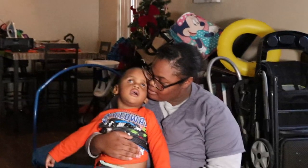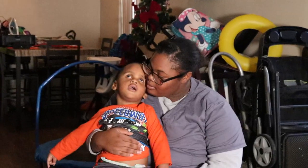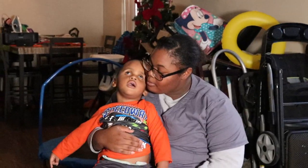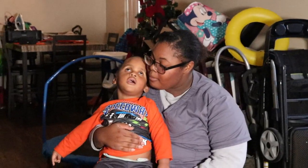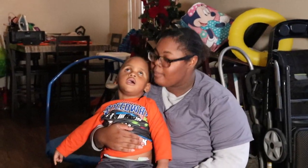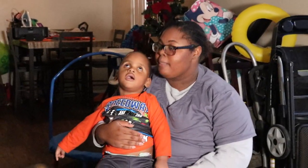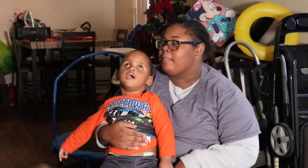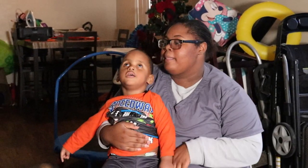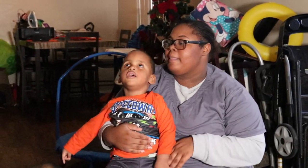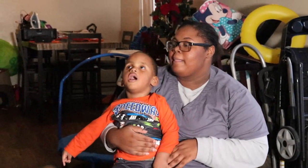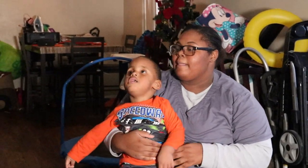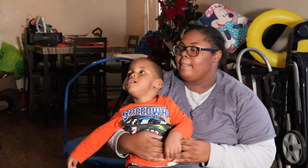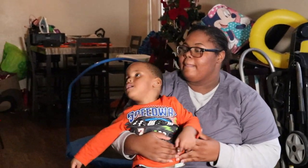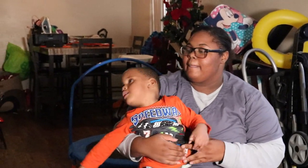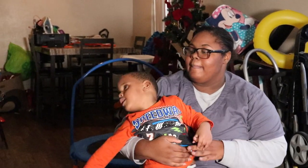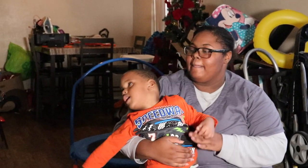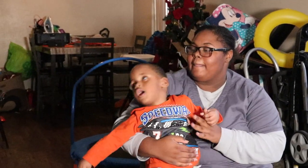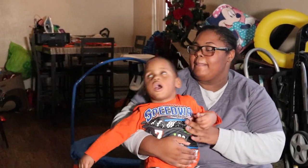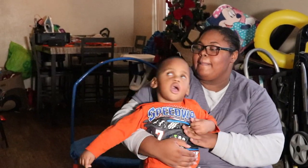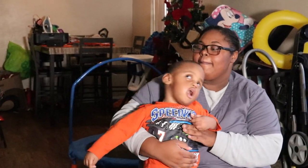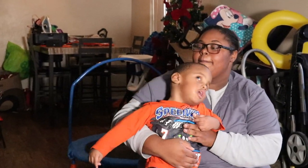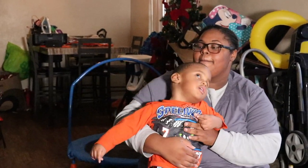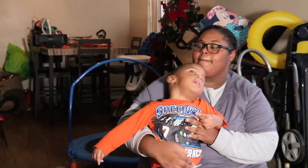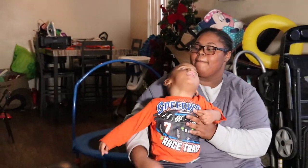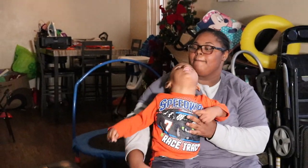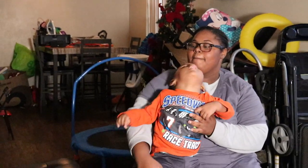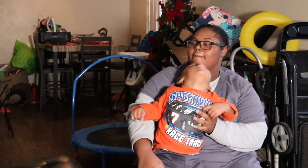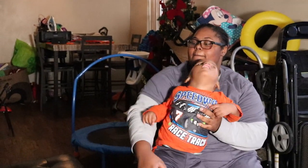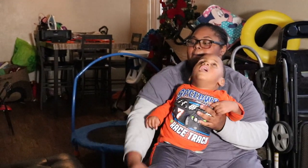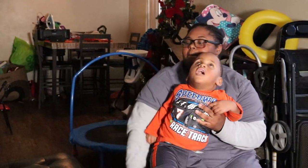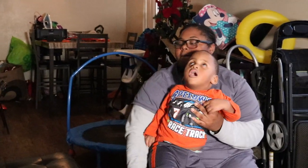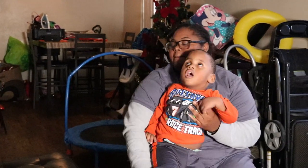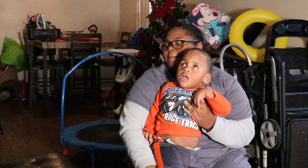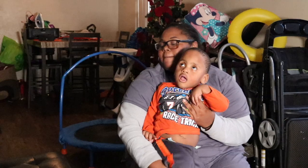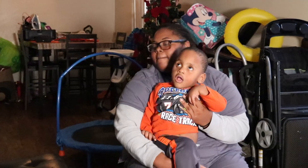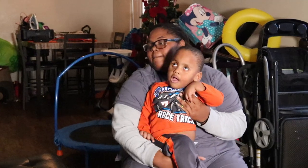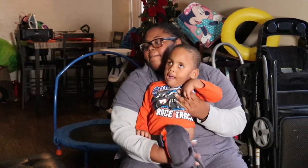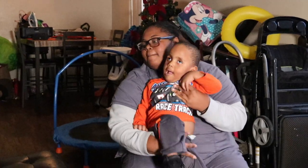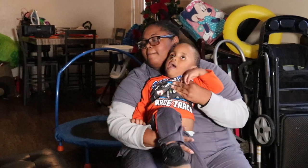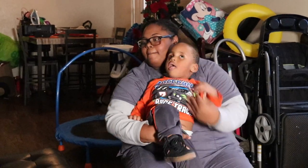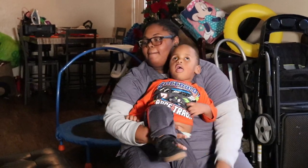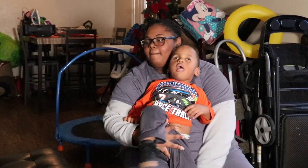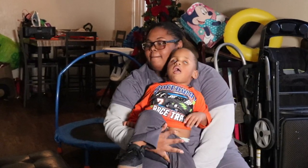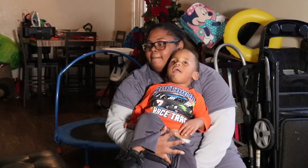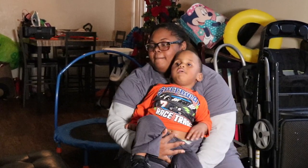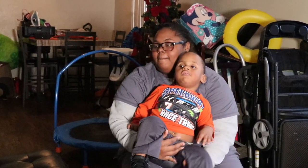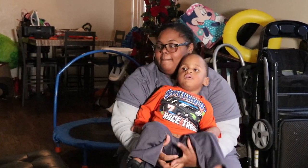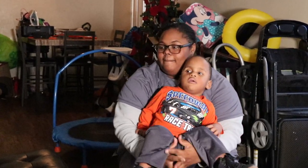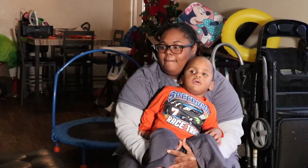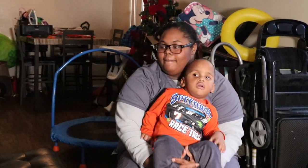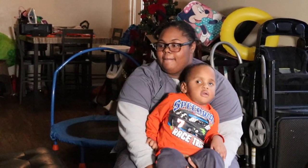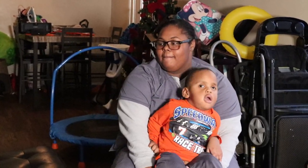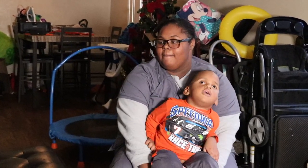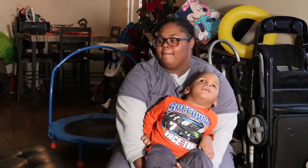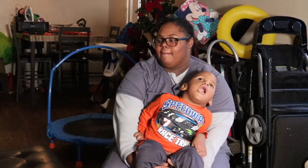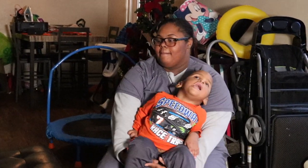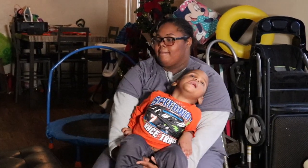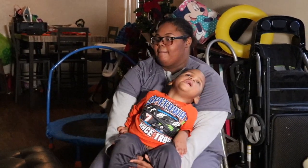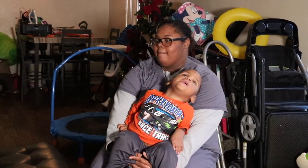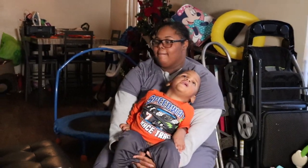So, with this particular test, basically you have to get over half of the...he has to get over half of the